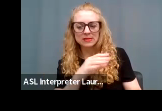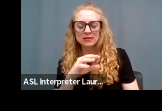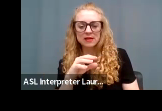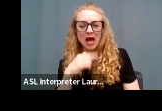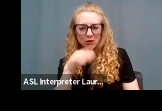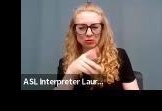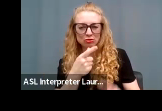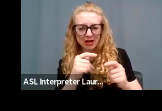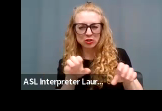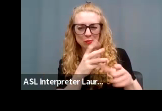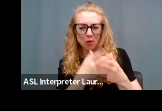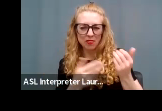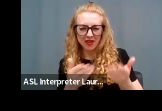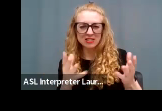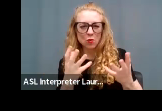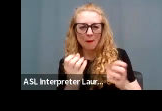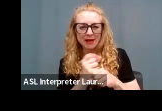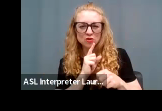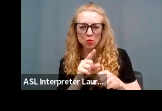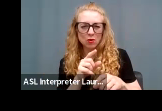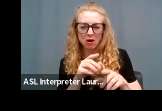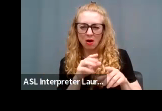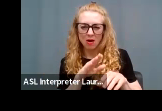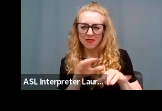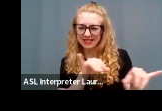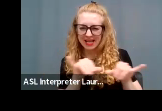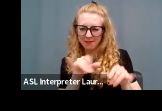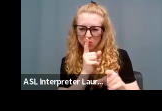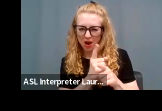do both things but we just want to make sure we're on the correct slide for you